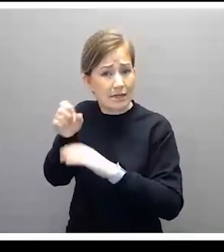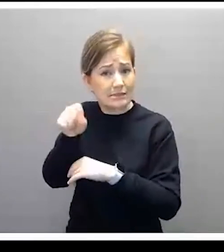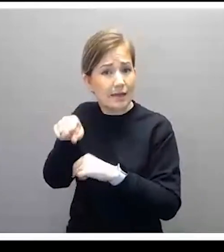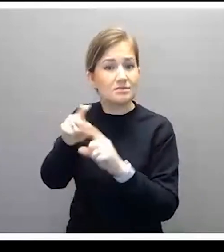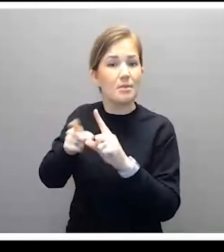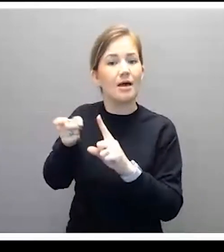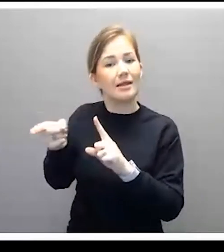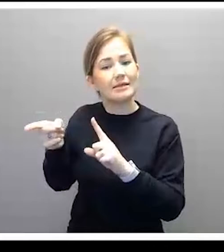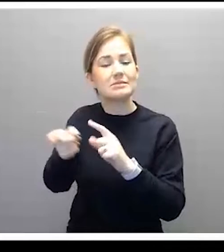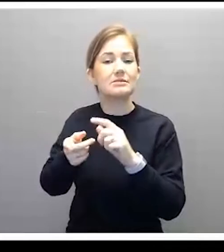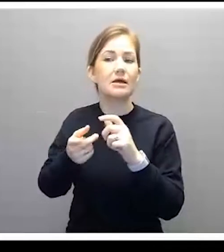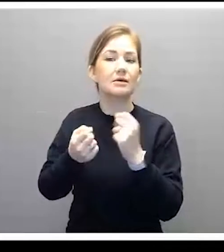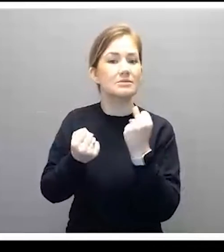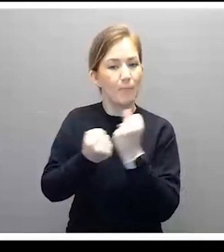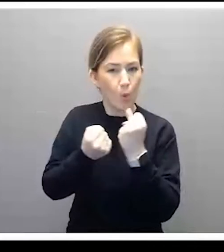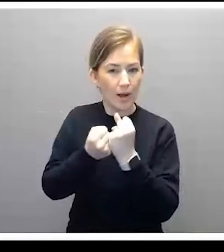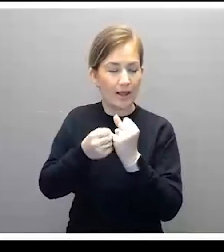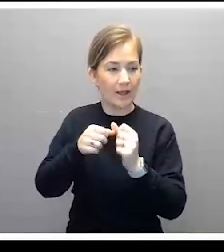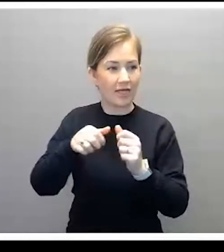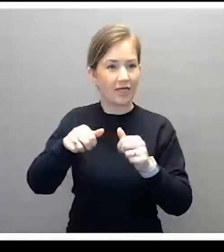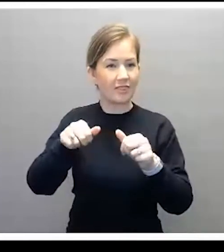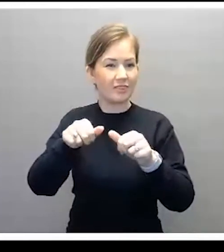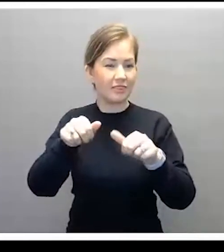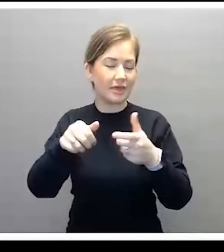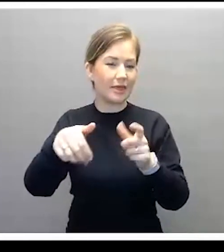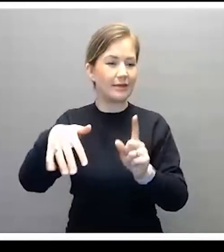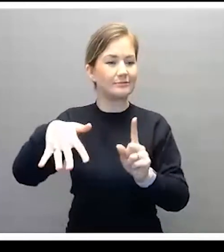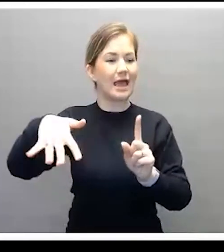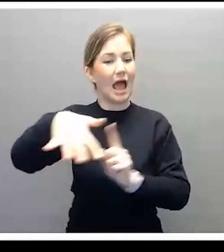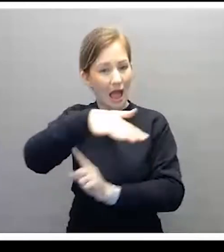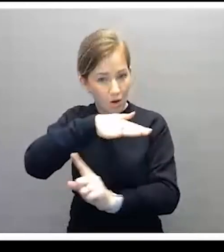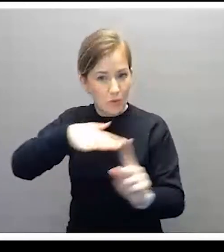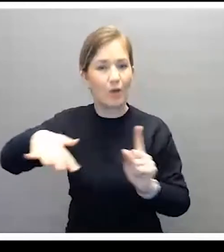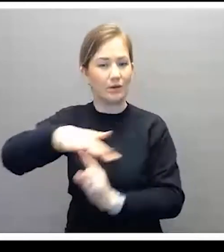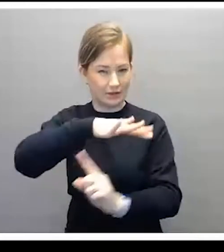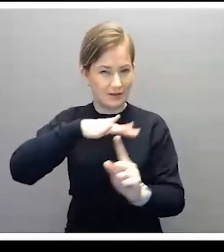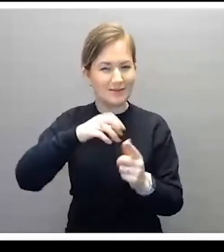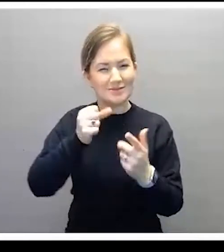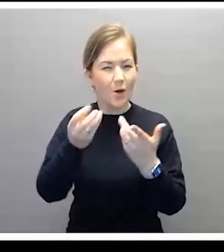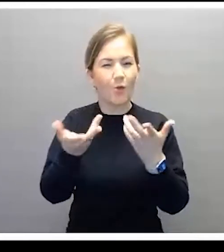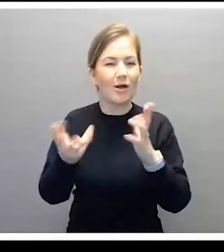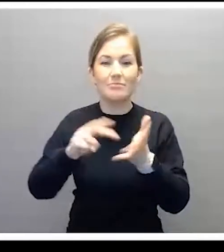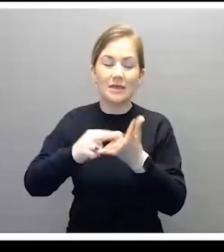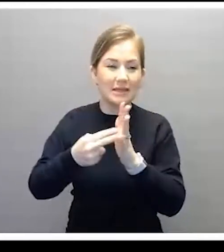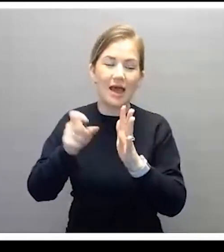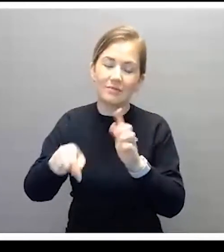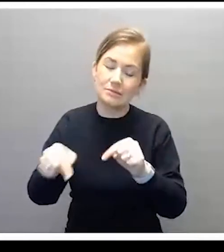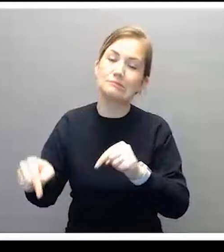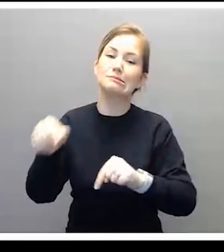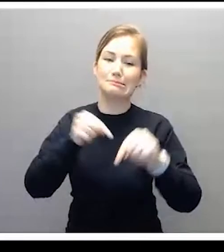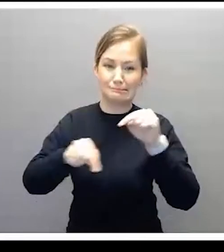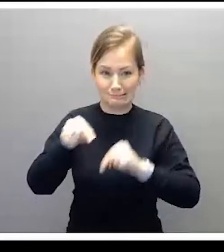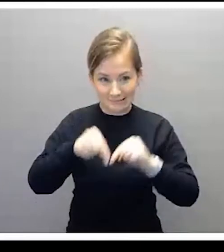but it's supporting the area around that for the application space. And so you gotta take that all over